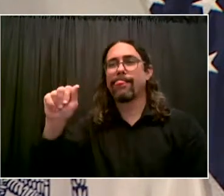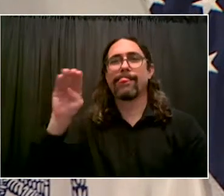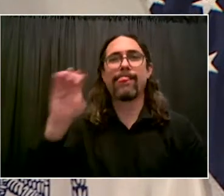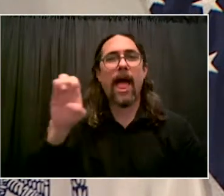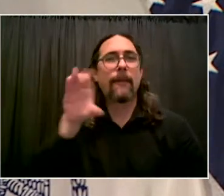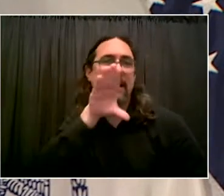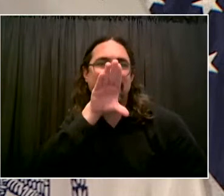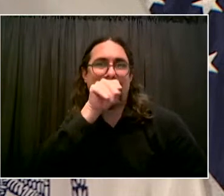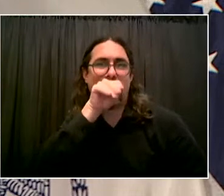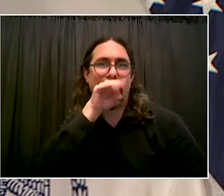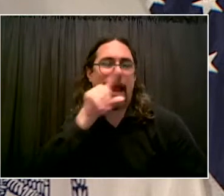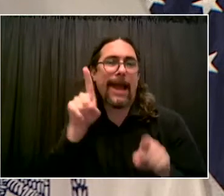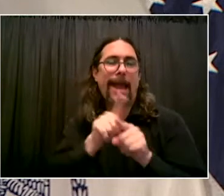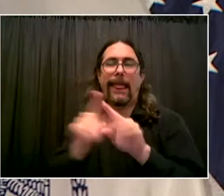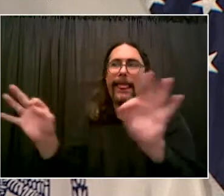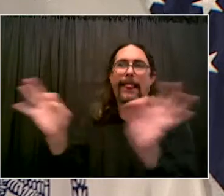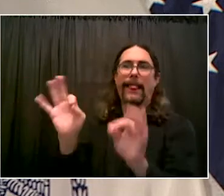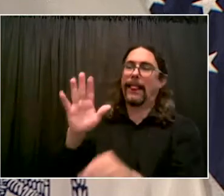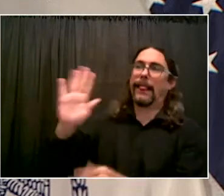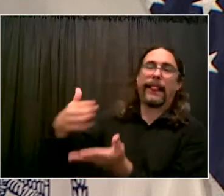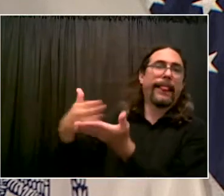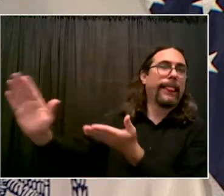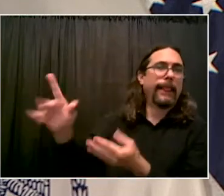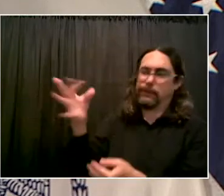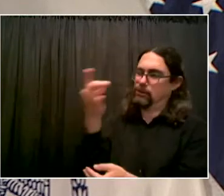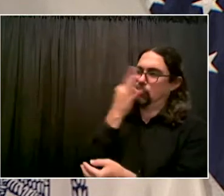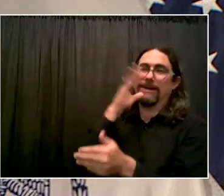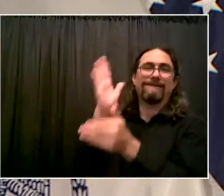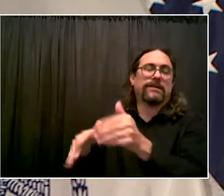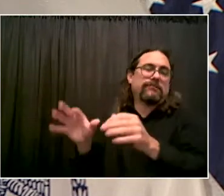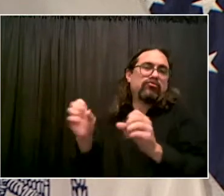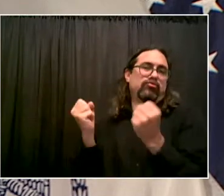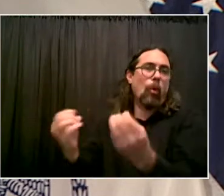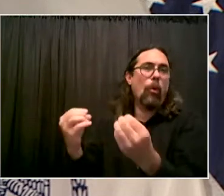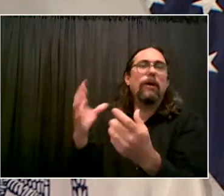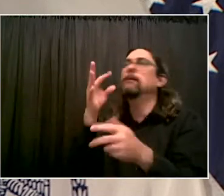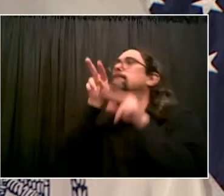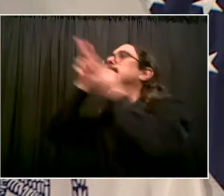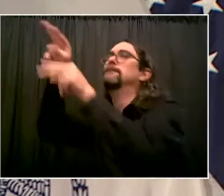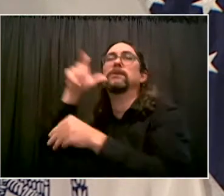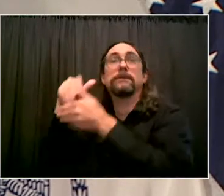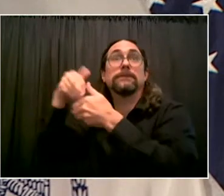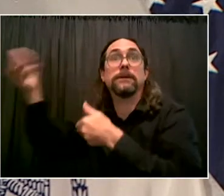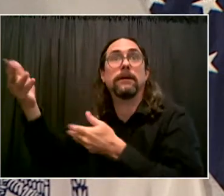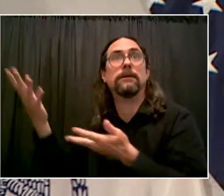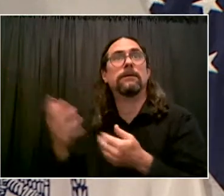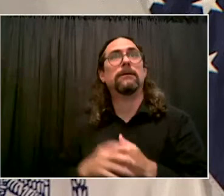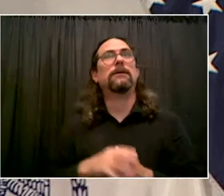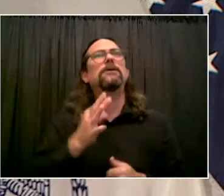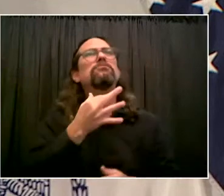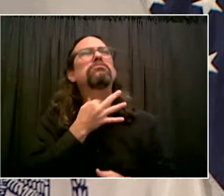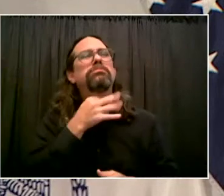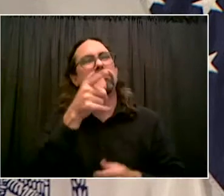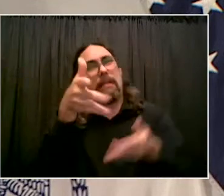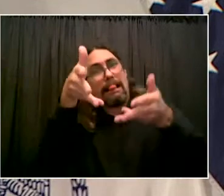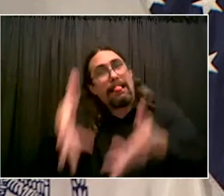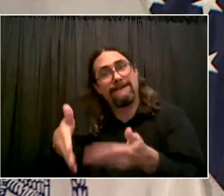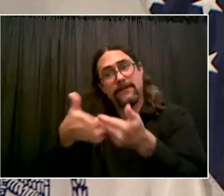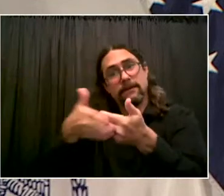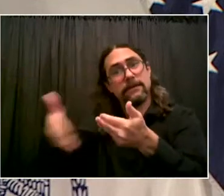IN BOTH? HOW DO YOU TALK TONE W YORKERS ABOUT THESE NEXT FEW MONTHS AS THE TRANSITONI STARTS BEGIN? FIRST OF ALL,